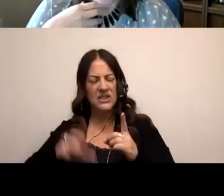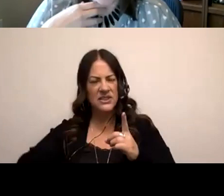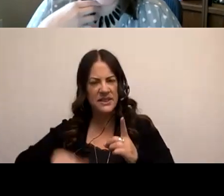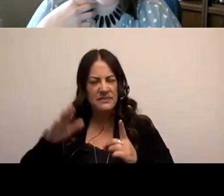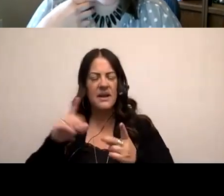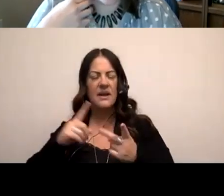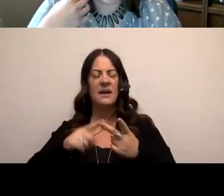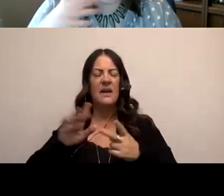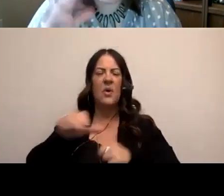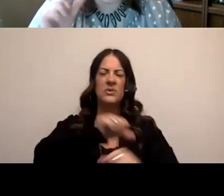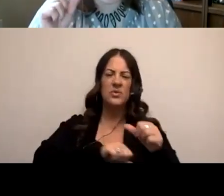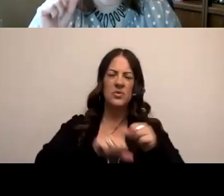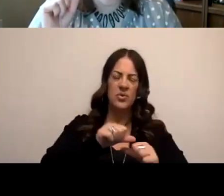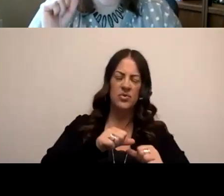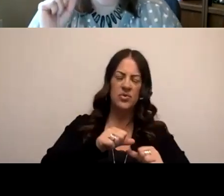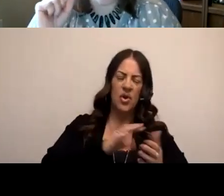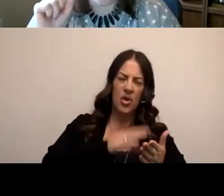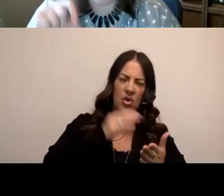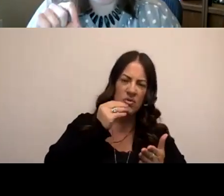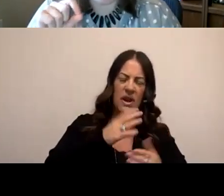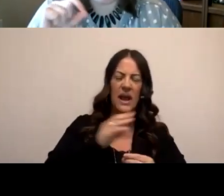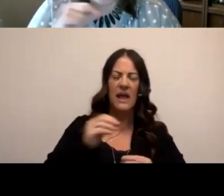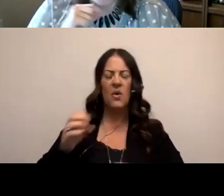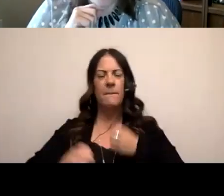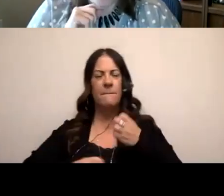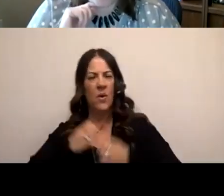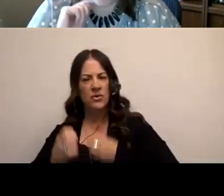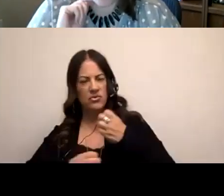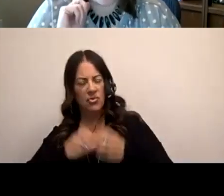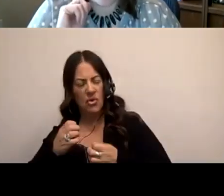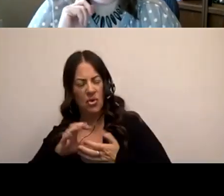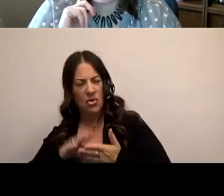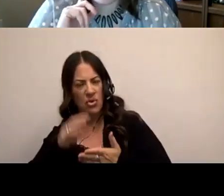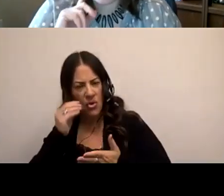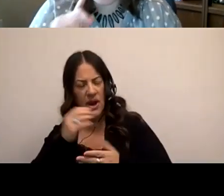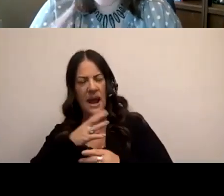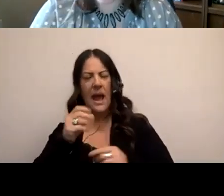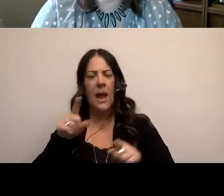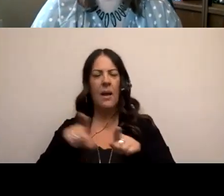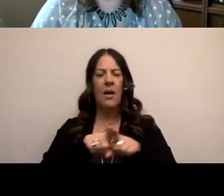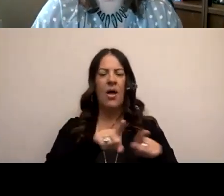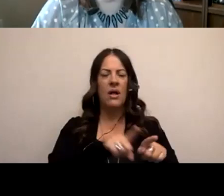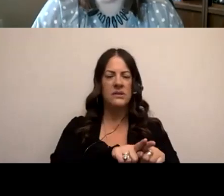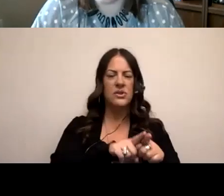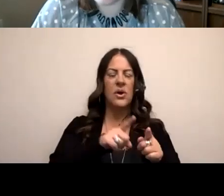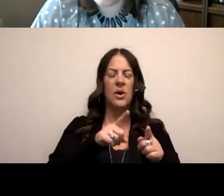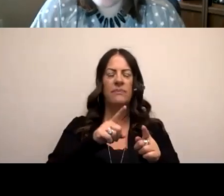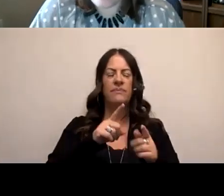DOING TO TALK ABOUT TODAY. AND ABUSE PREVENTION CURRICULA IT'S SOMETHING I'M SUPER PASSIONATE ABOUT AND I'M HOPING